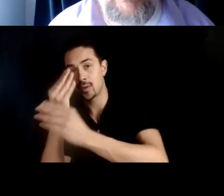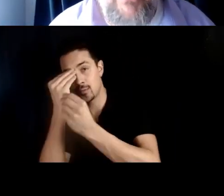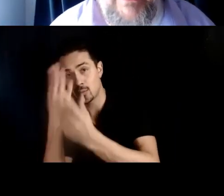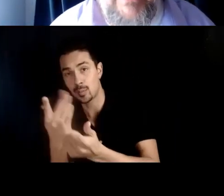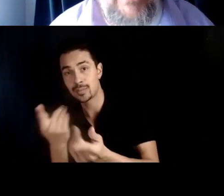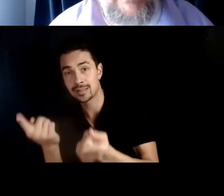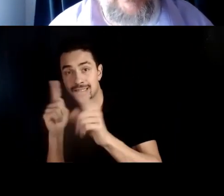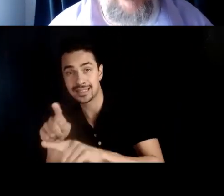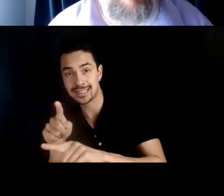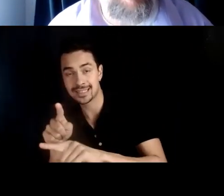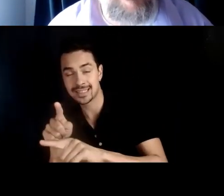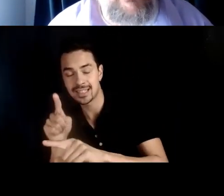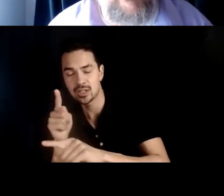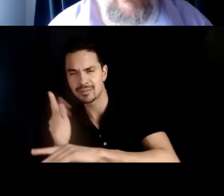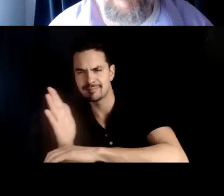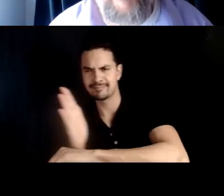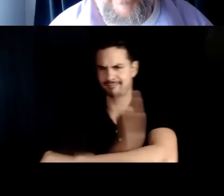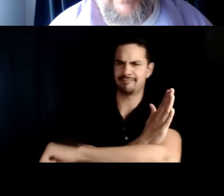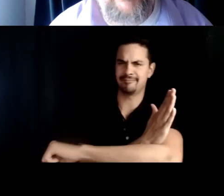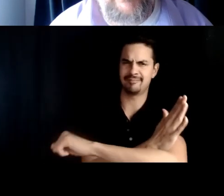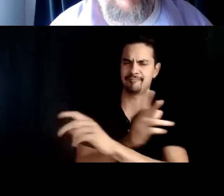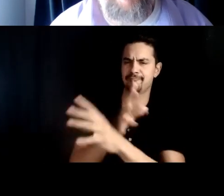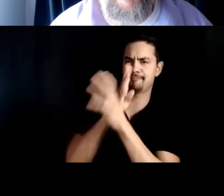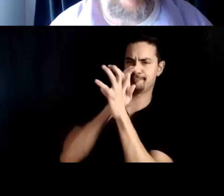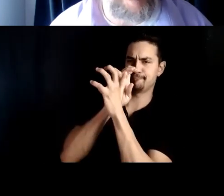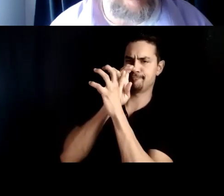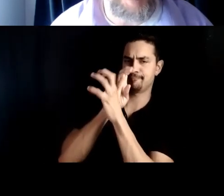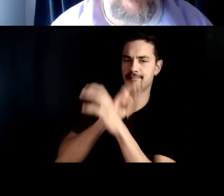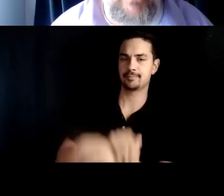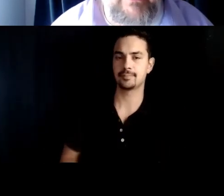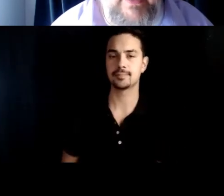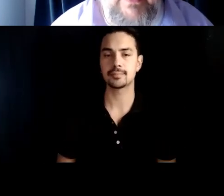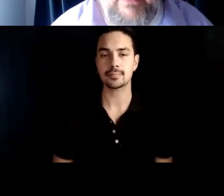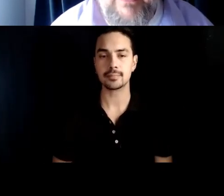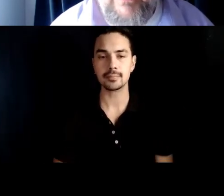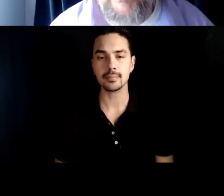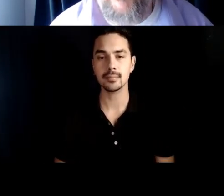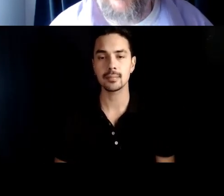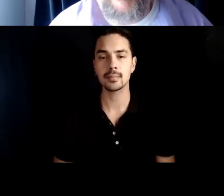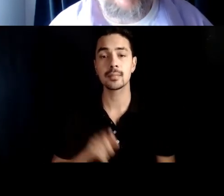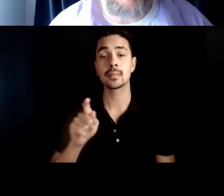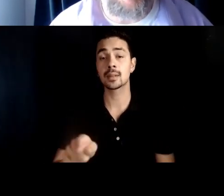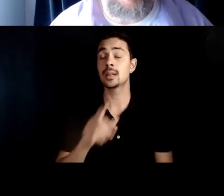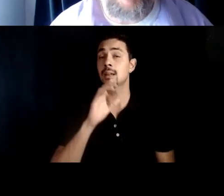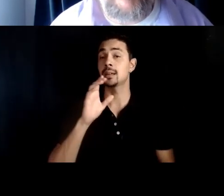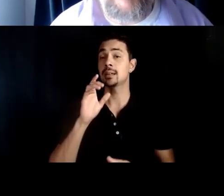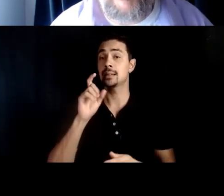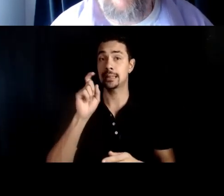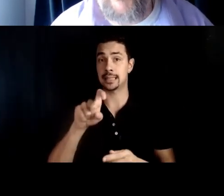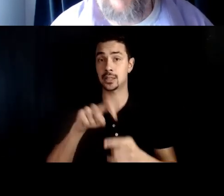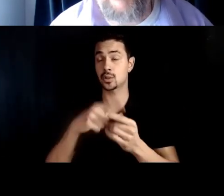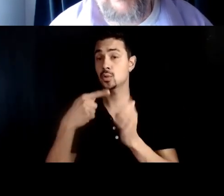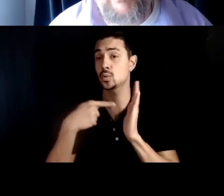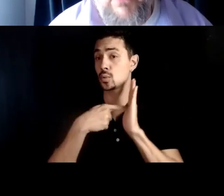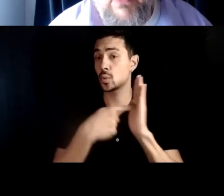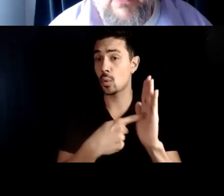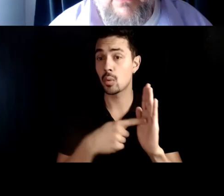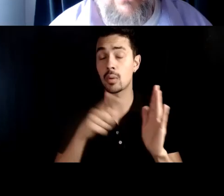Does the client need to prove or provide anything before the therapist will write a letter? So do they need to show that they've come out to their partner